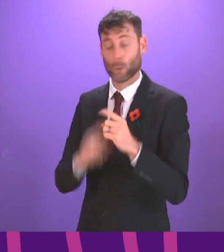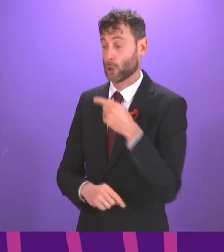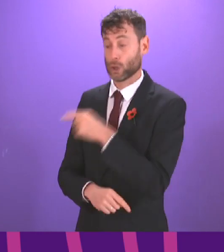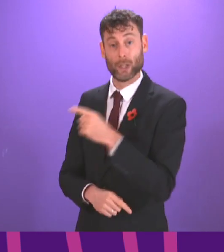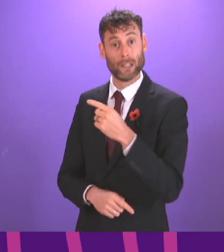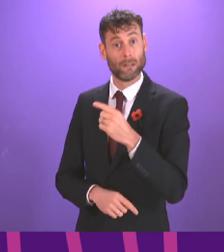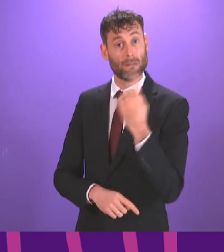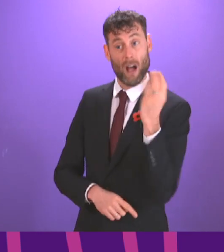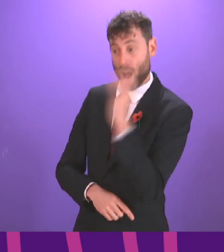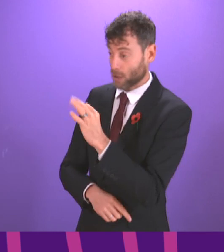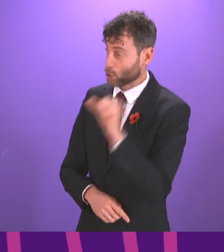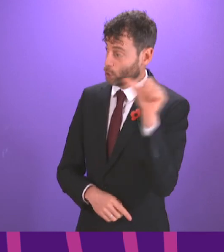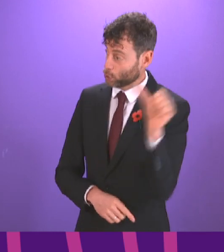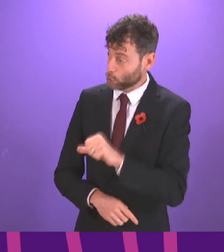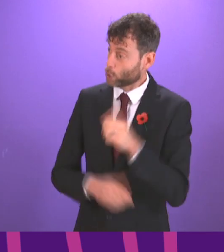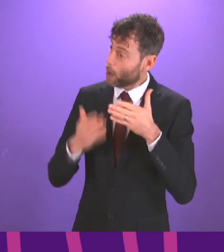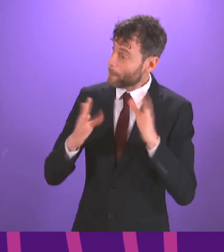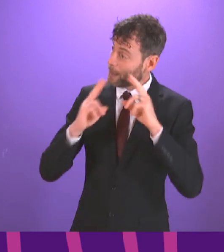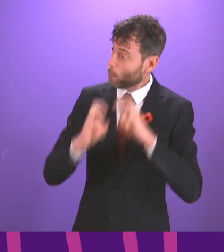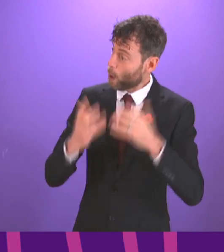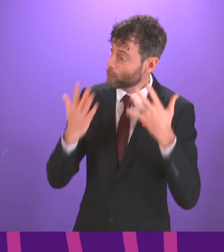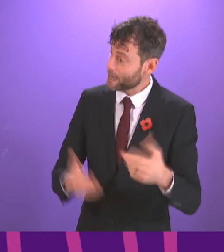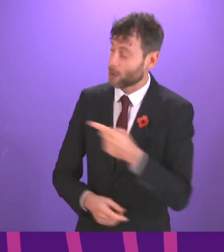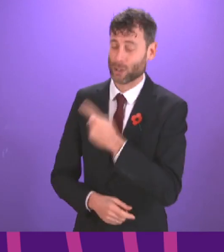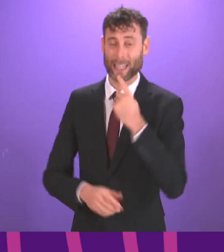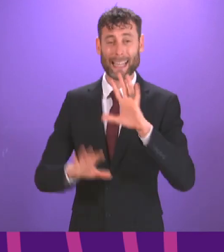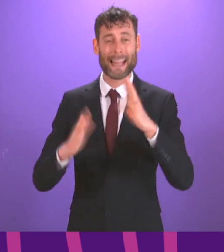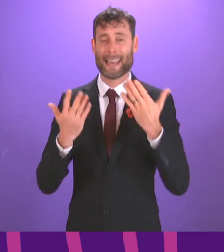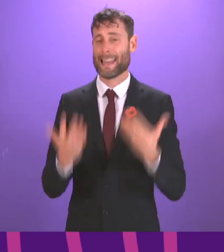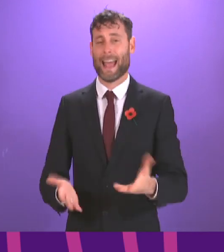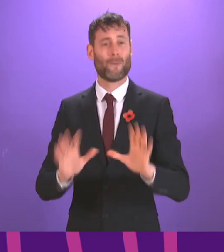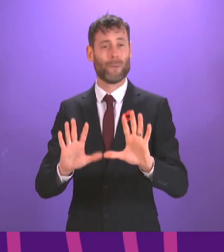“It’s far too soon. We’ve got far too many things to do to keep the system going, to keep people well”.